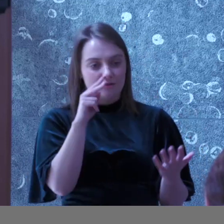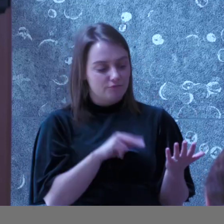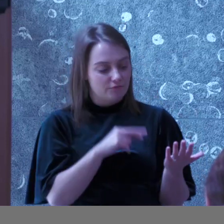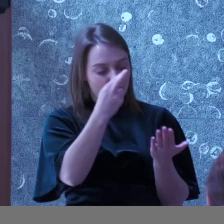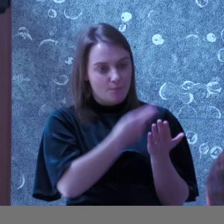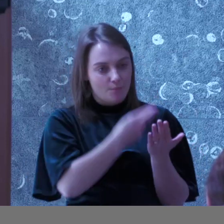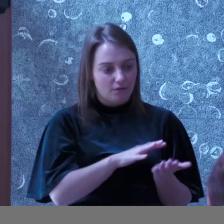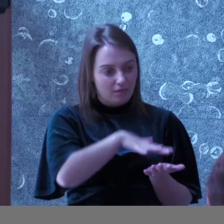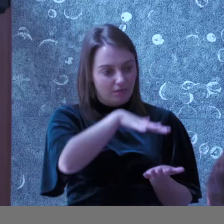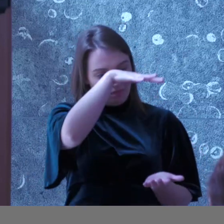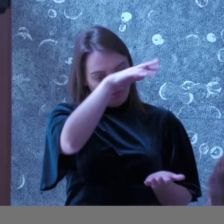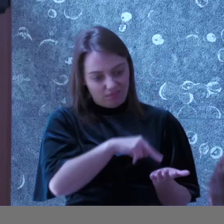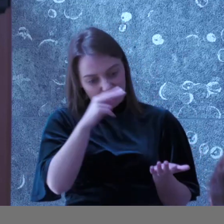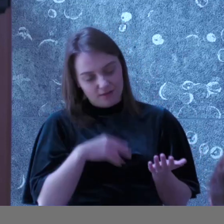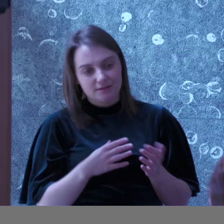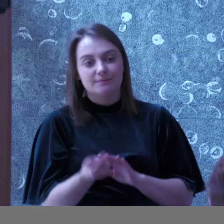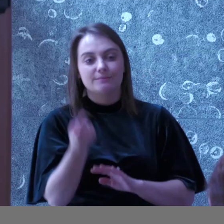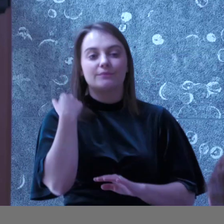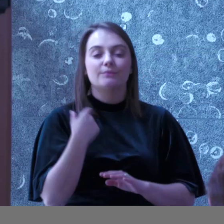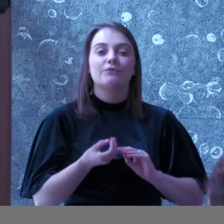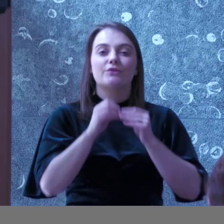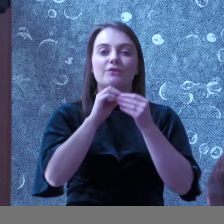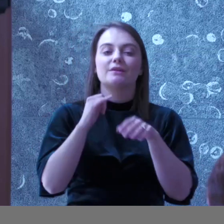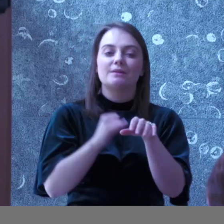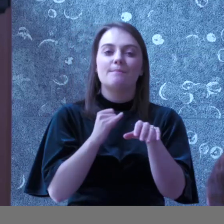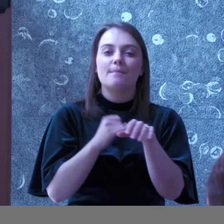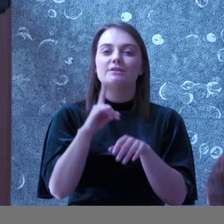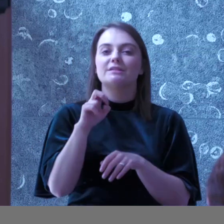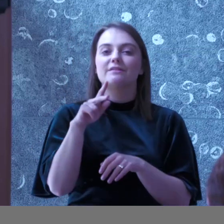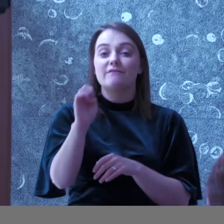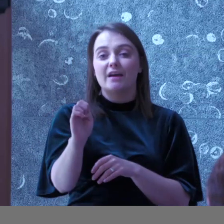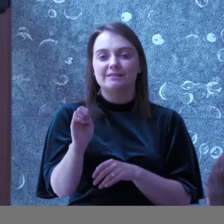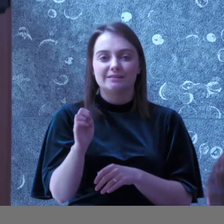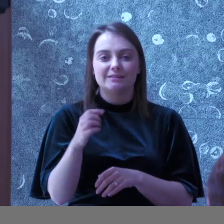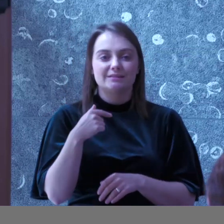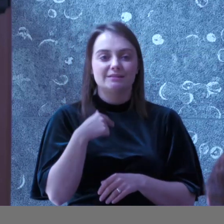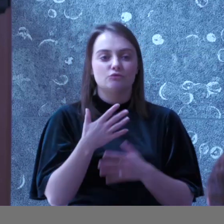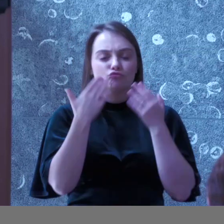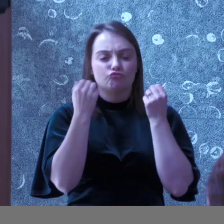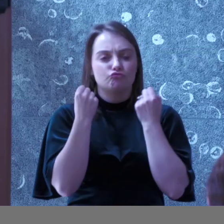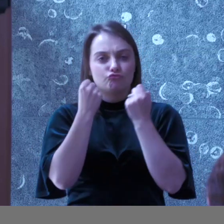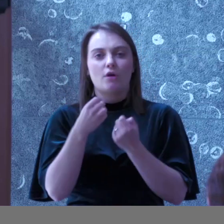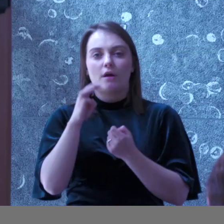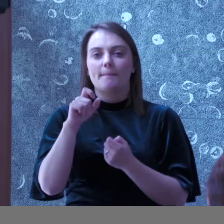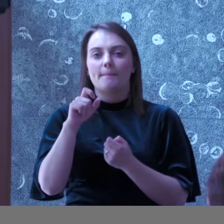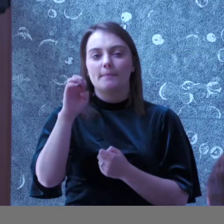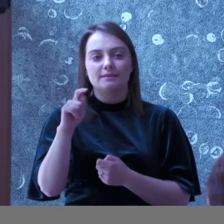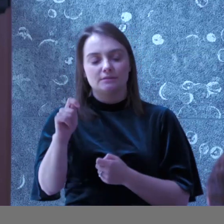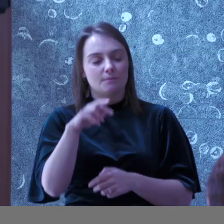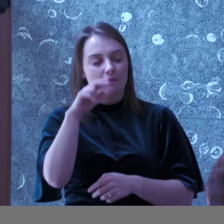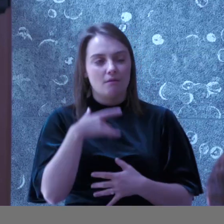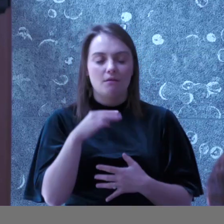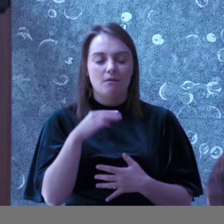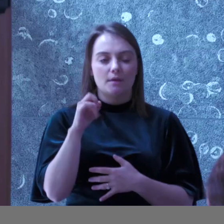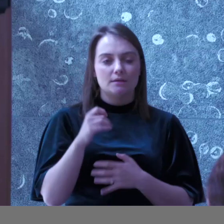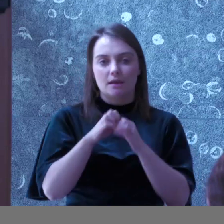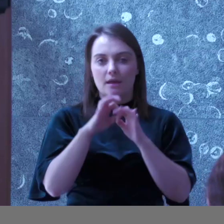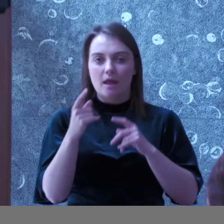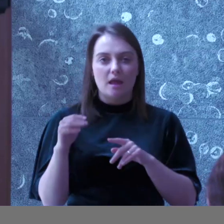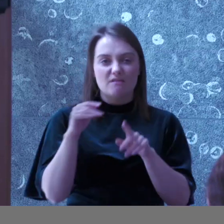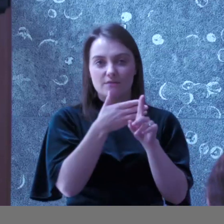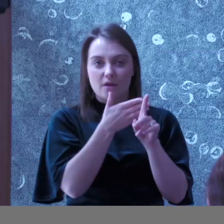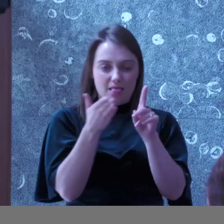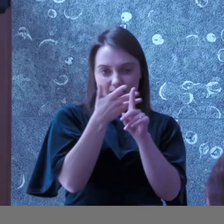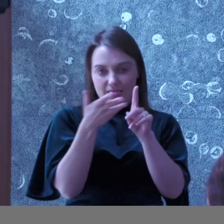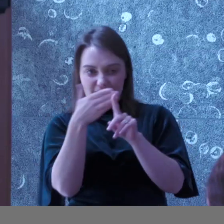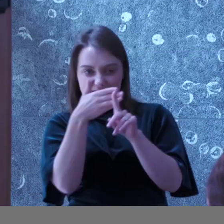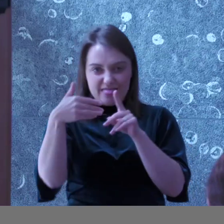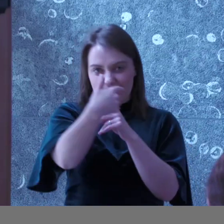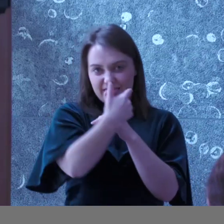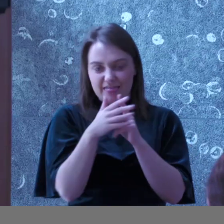And back when I was a medical device designer was in very patent heavy. Everyone is trying to read